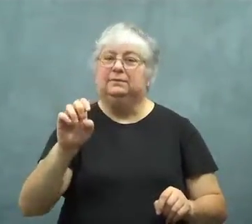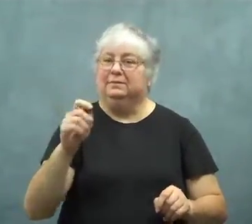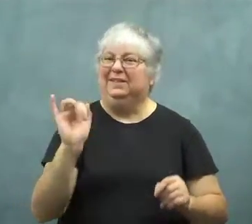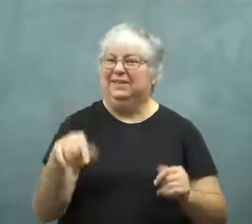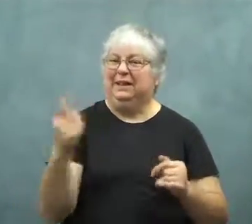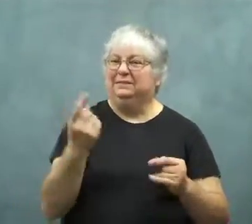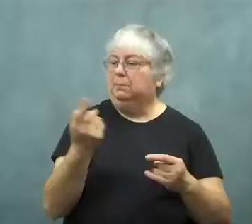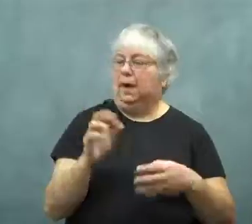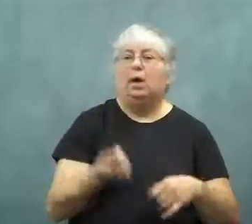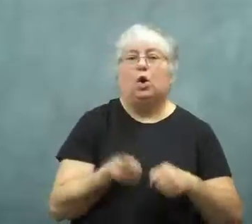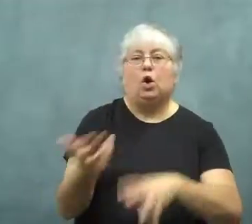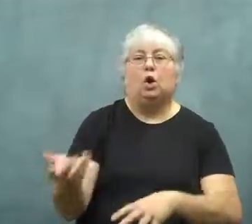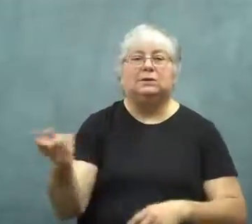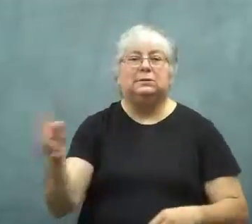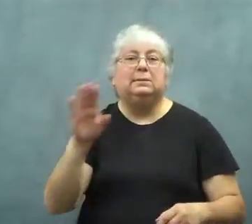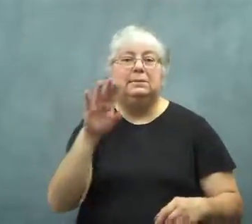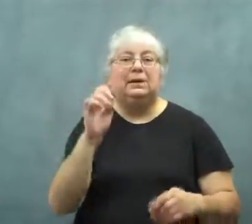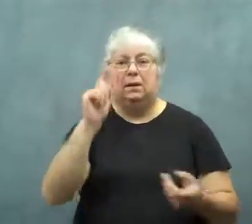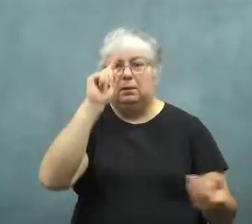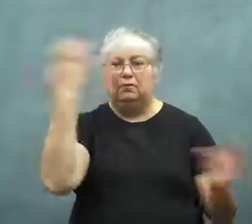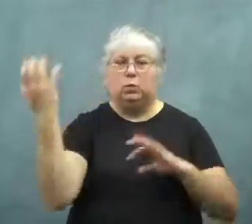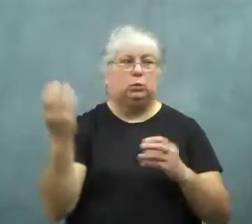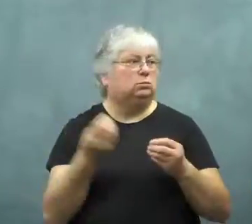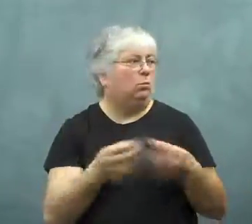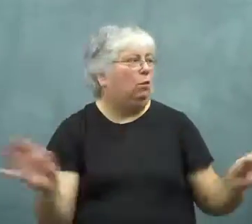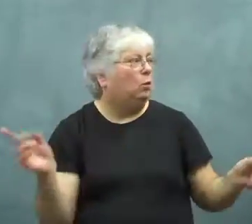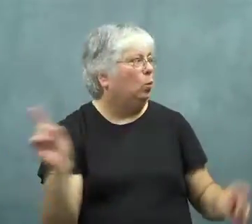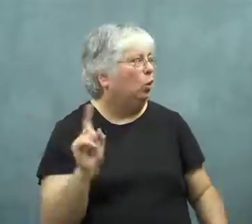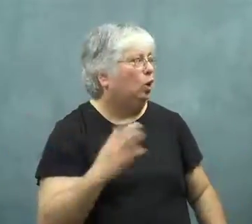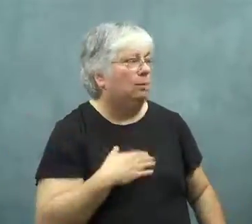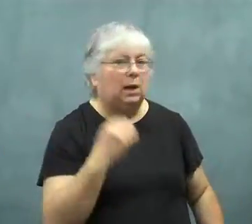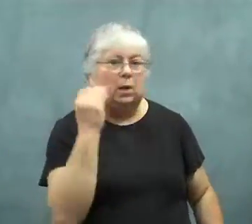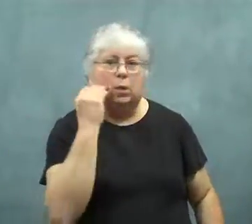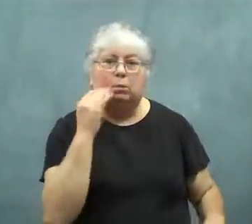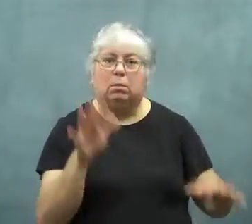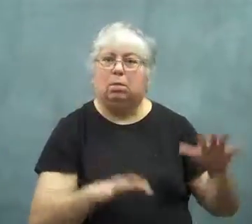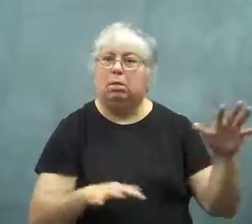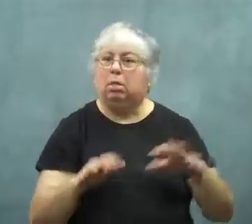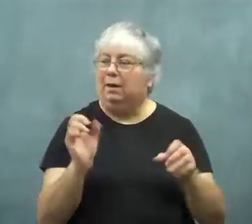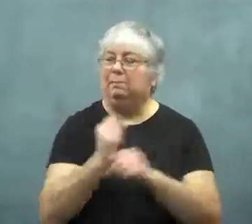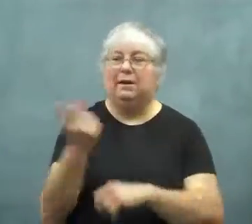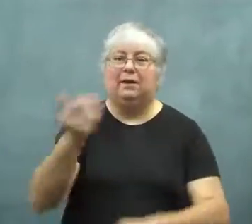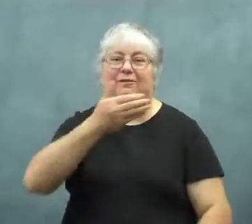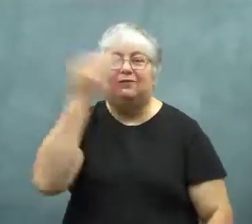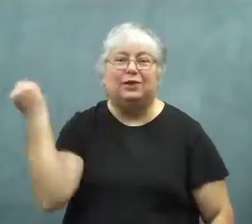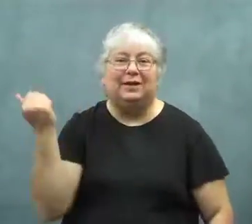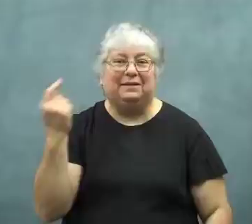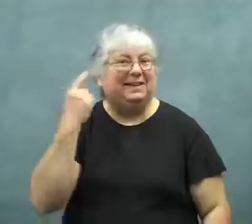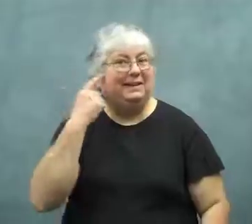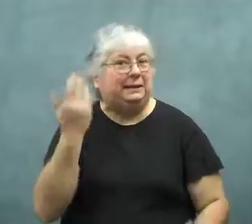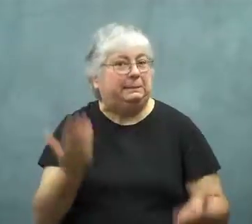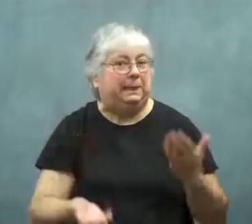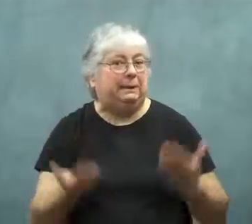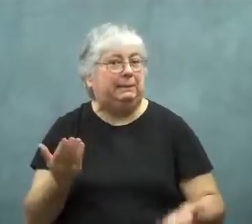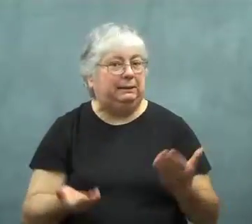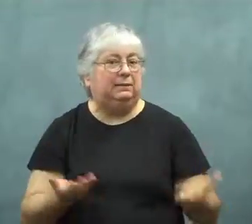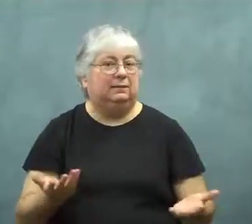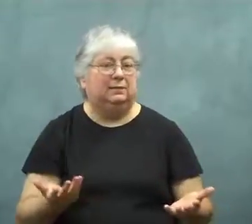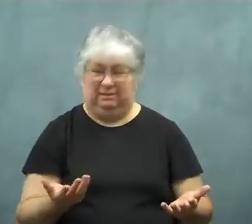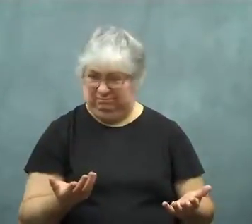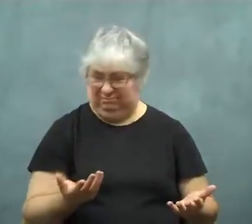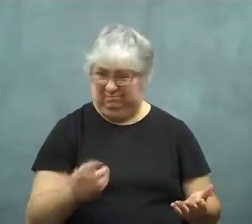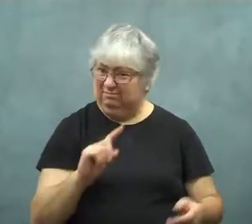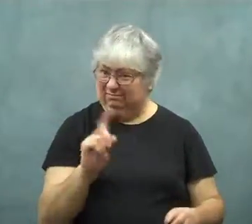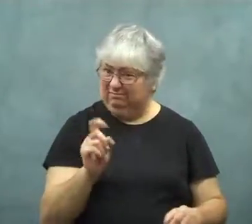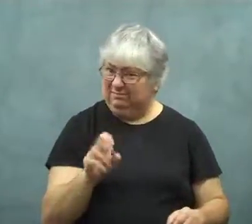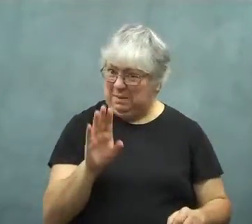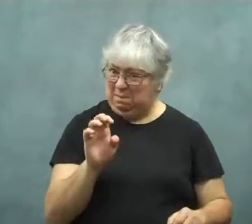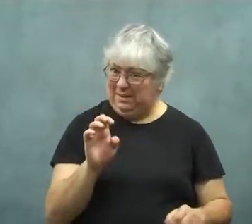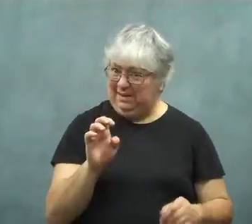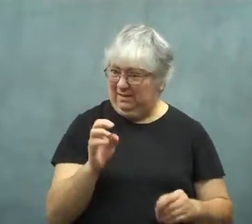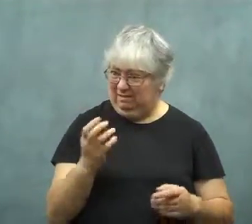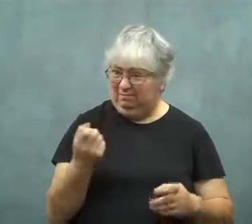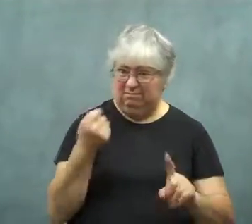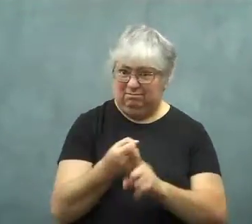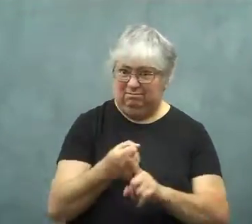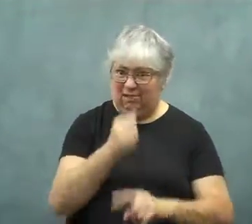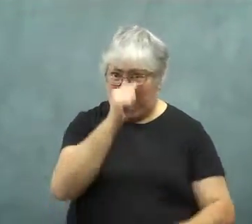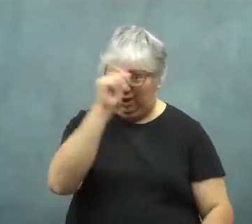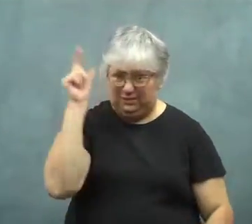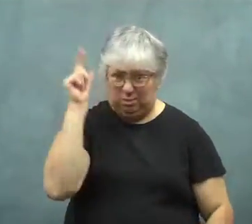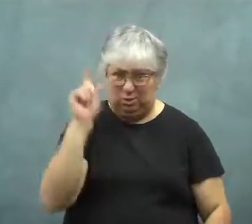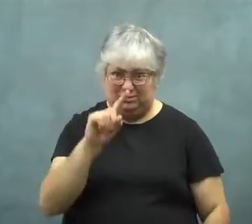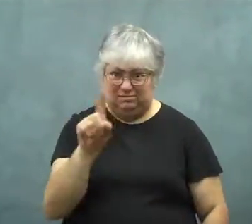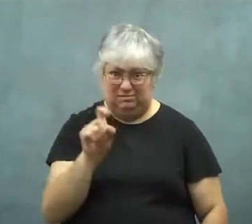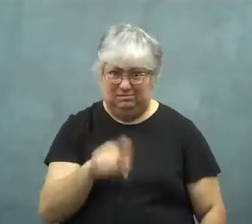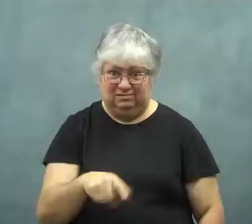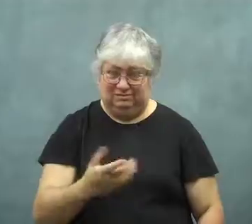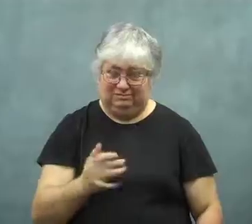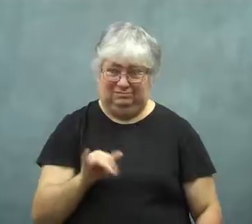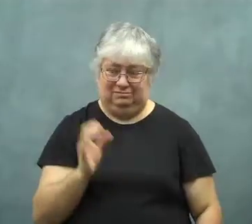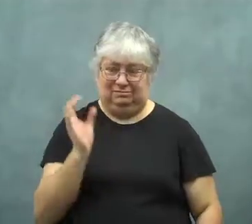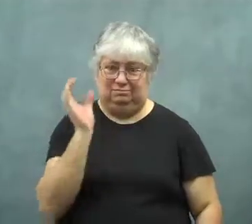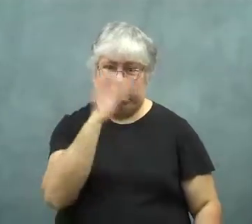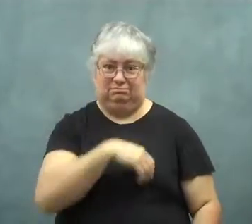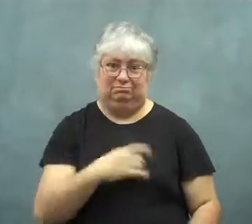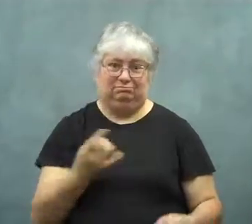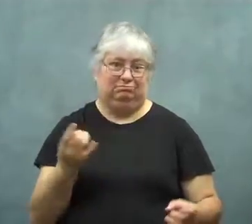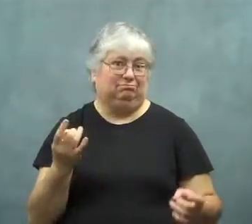It's believed the chemicals confuse the bees so they forget where home is.